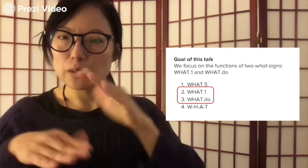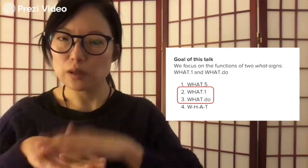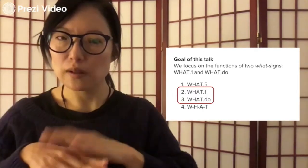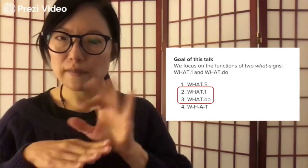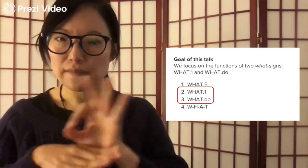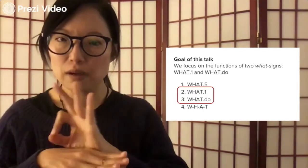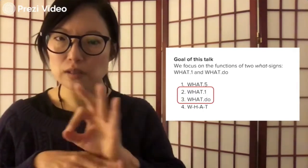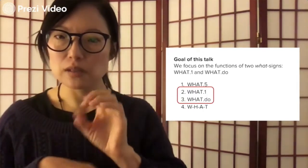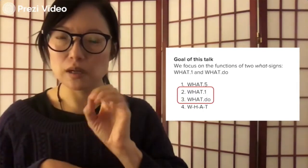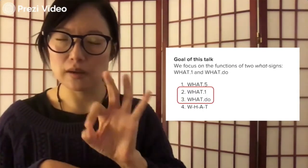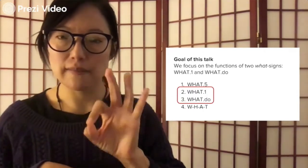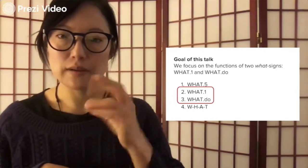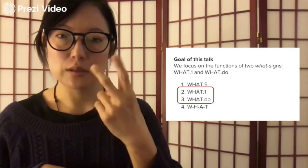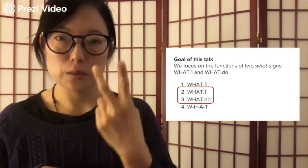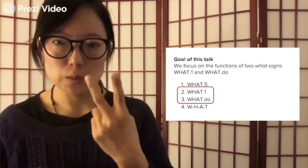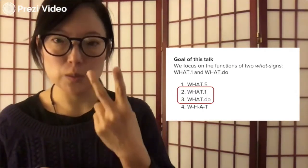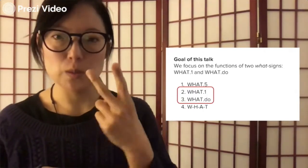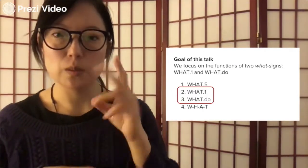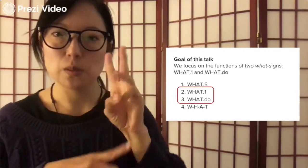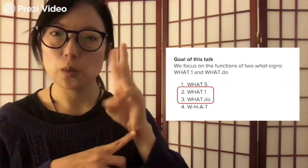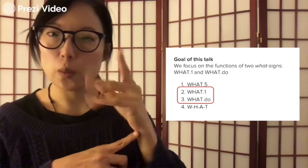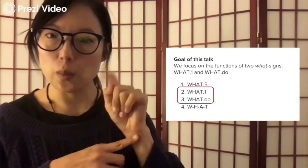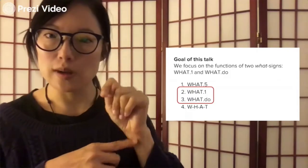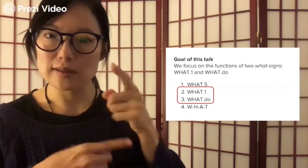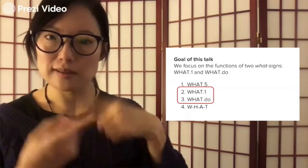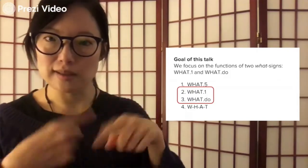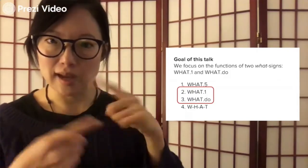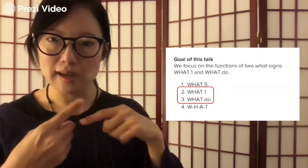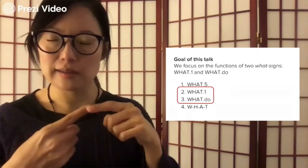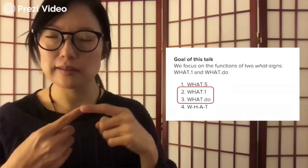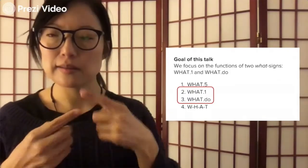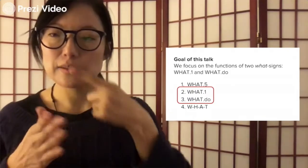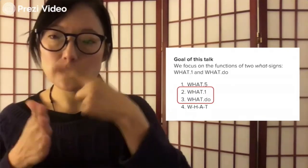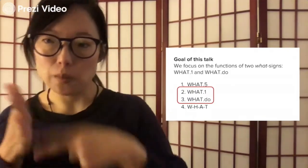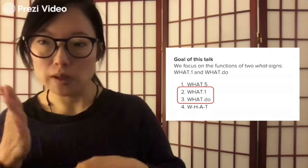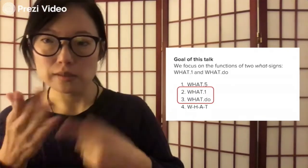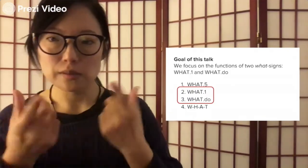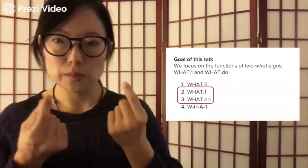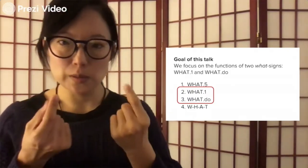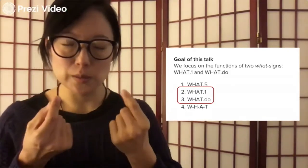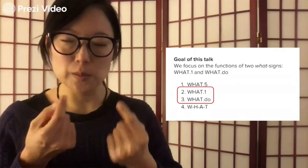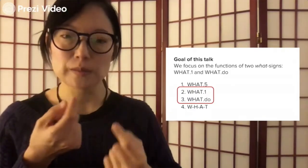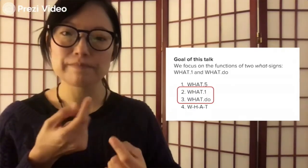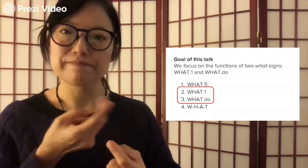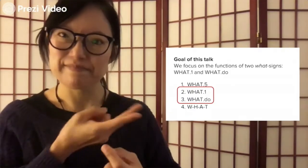is to focus on the functions of two what-signs the number two,